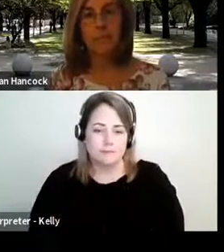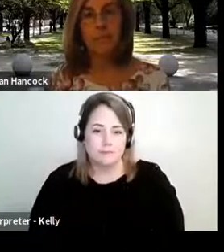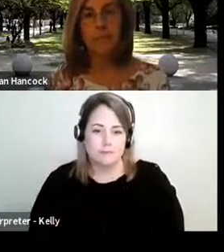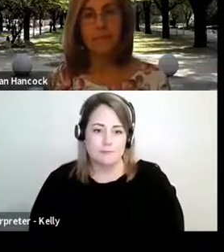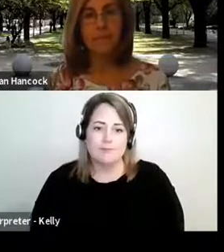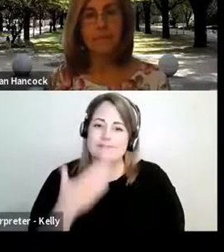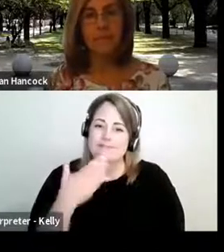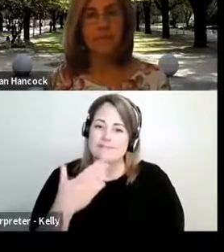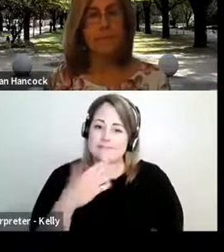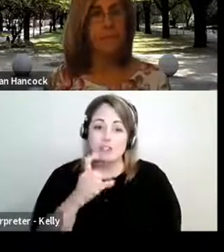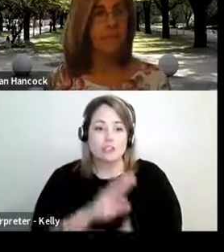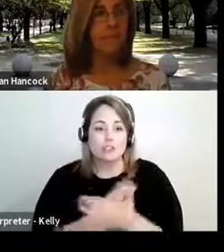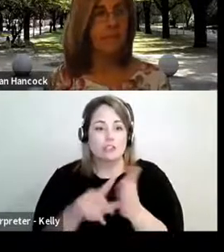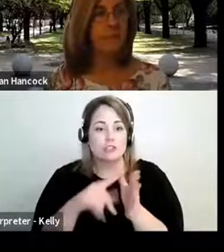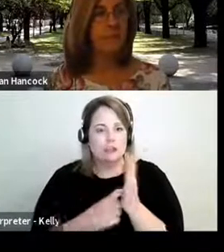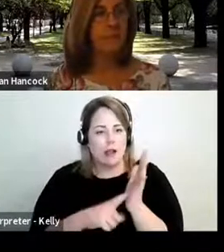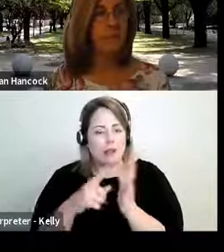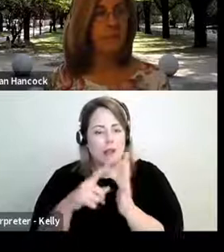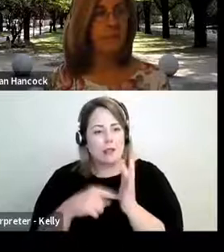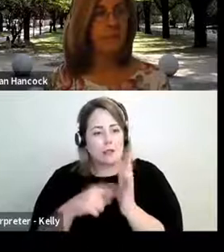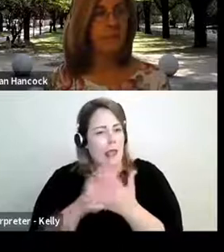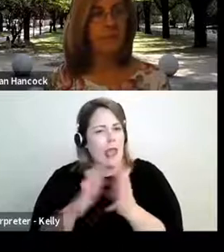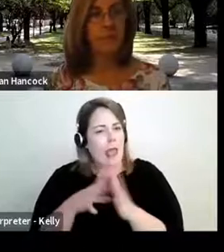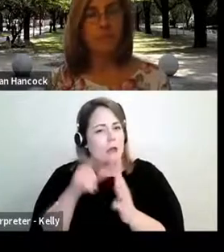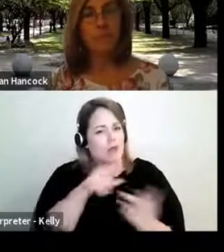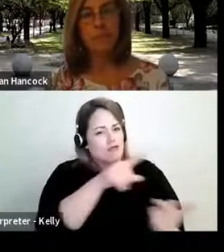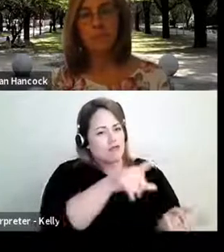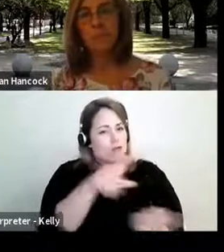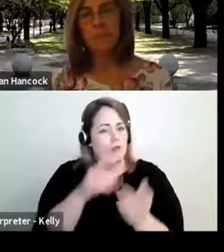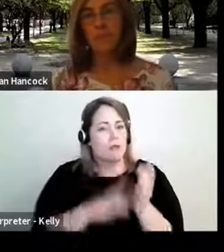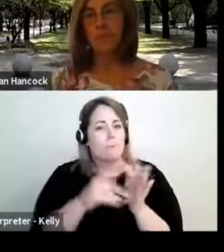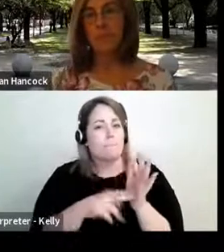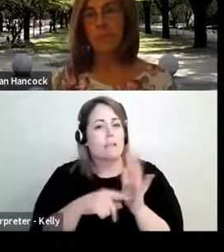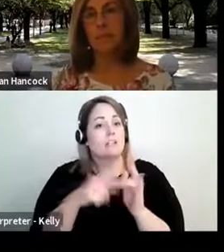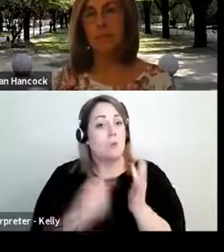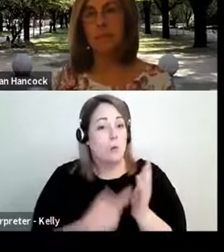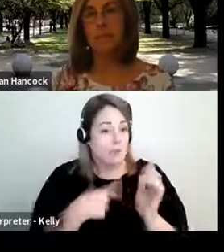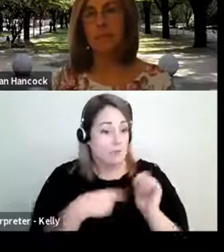can you tell us how you recruit your mentors who are people on the spectrum, who are students on